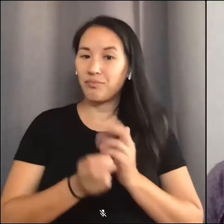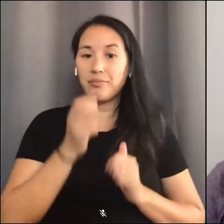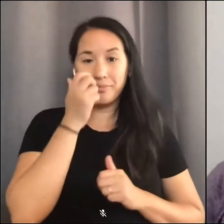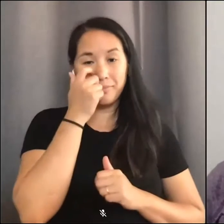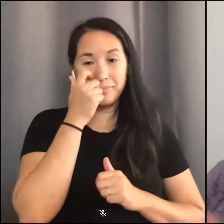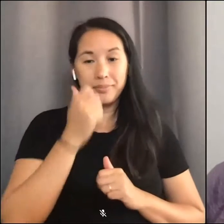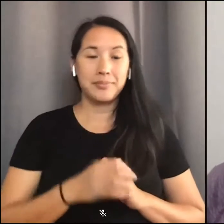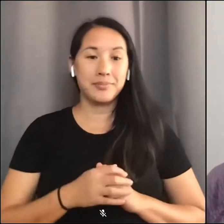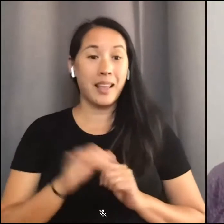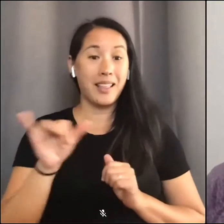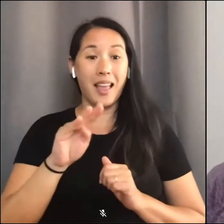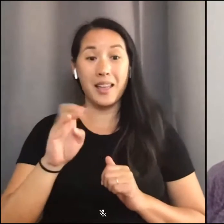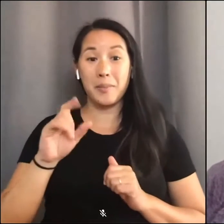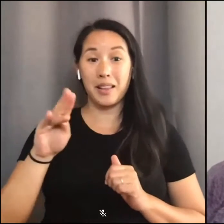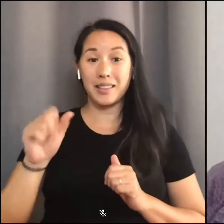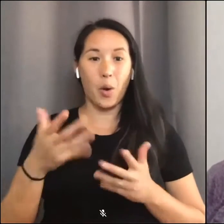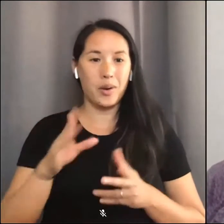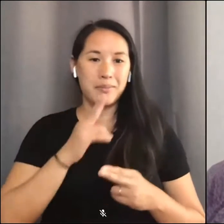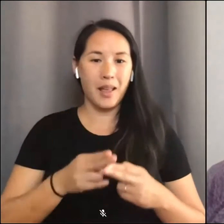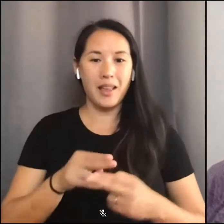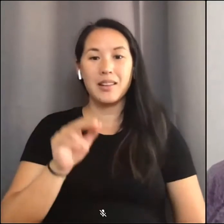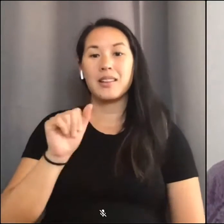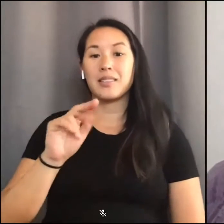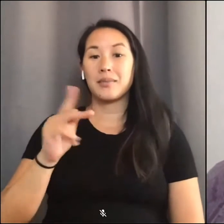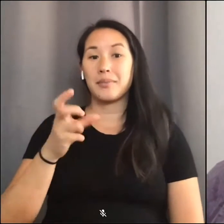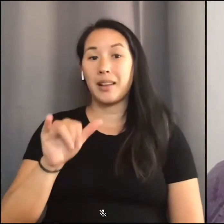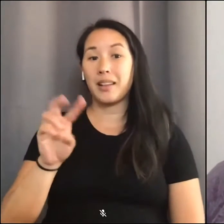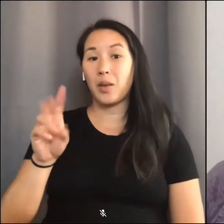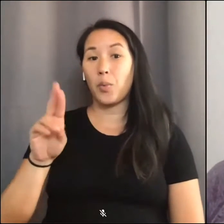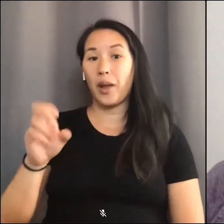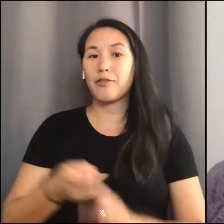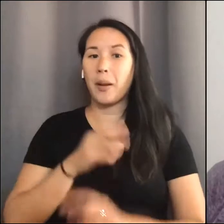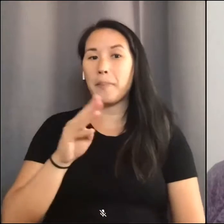melinda said my name is anthony ware originally from indianapolis um raised most of my life